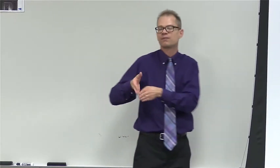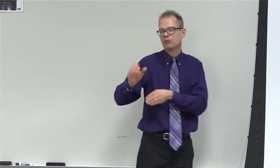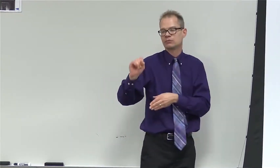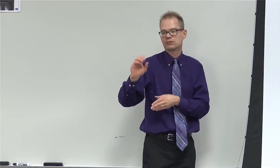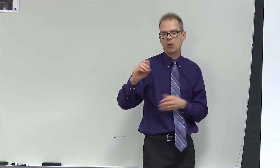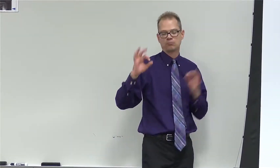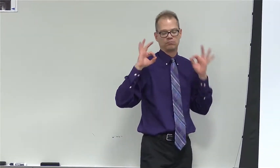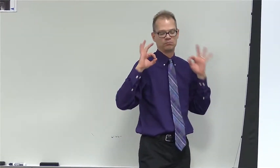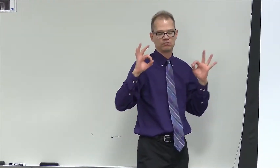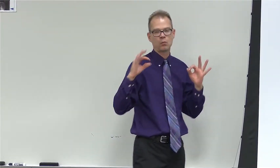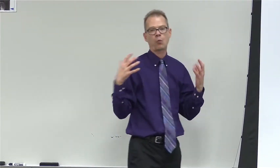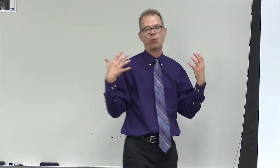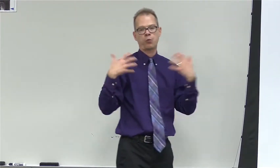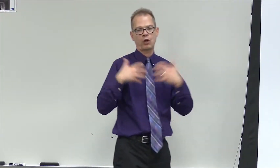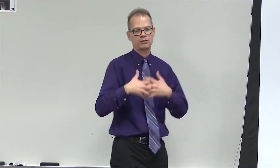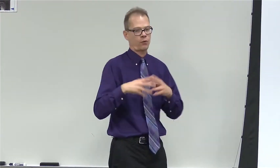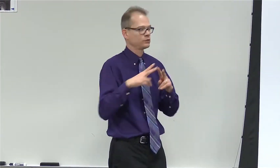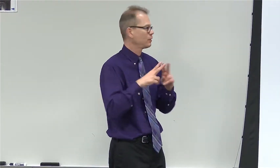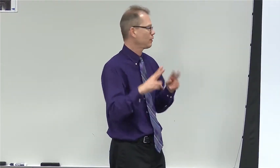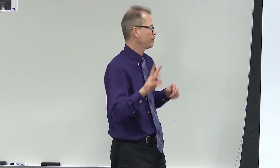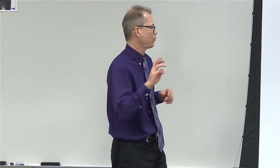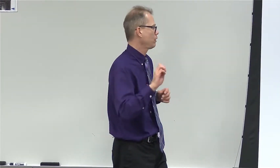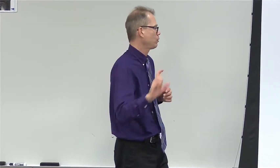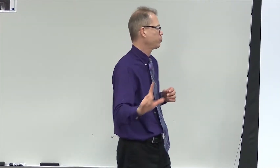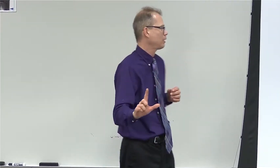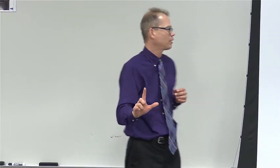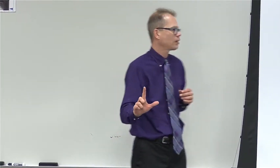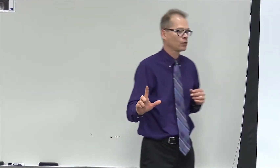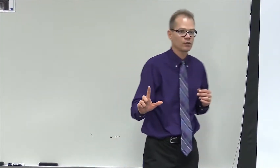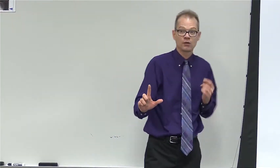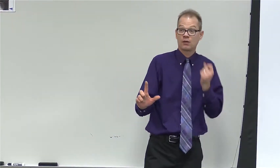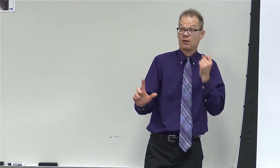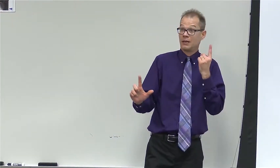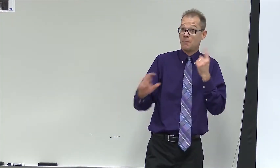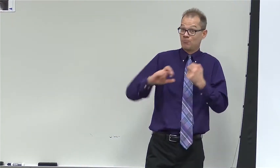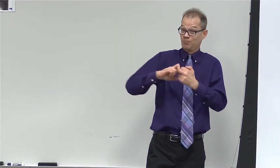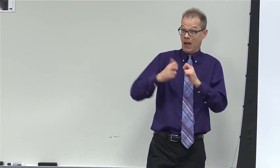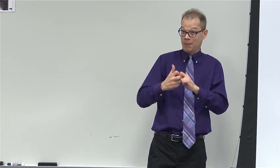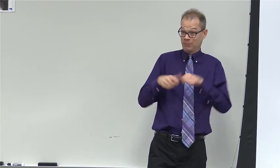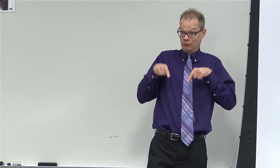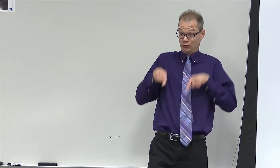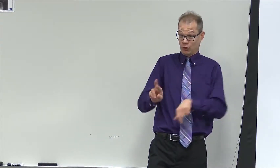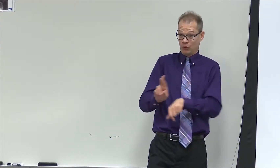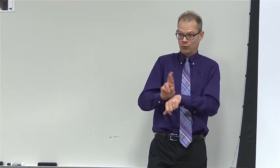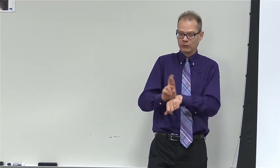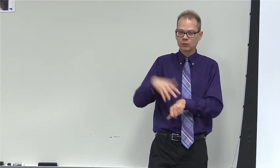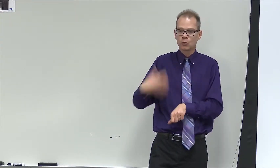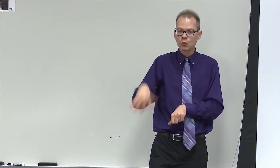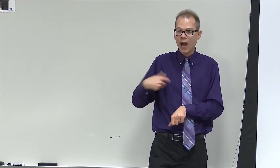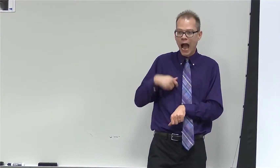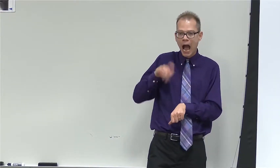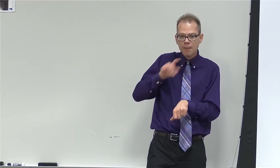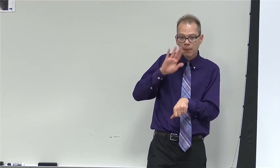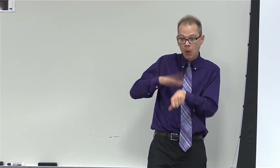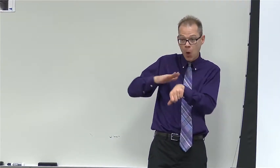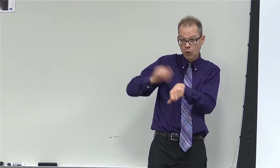and more open-minded, and they... it felt like a better match for me at that time.